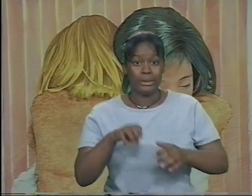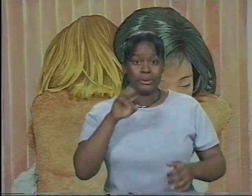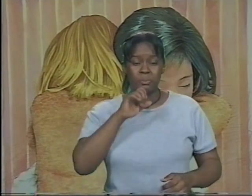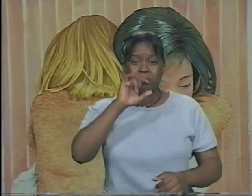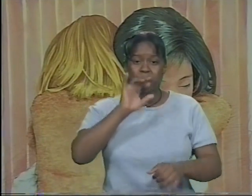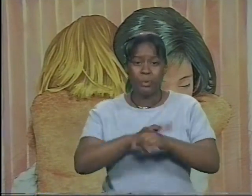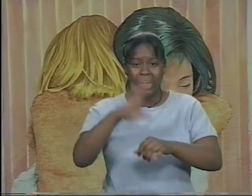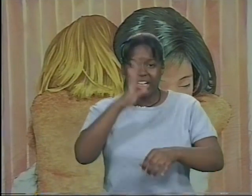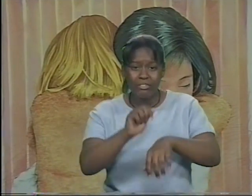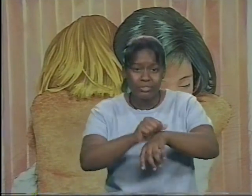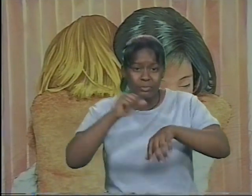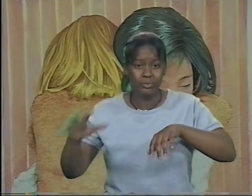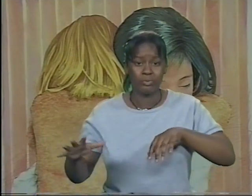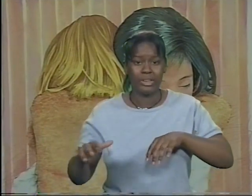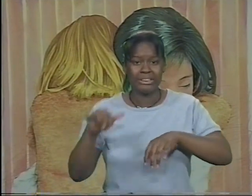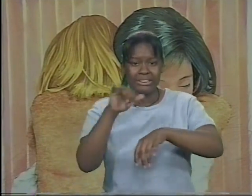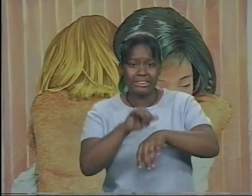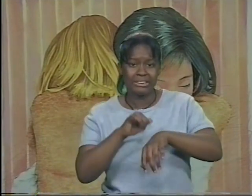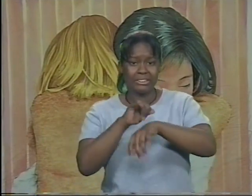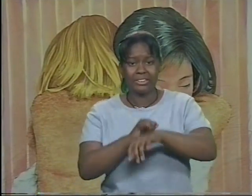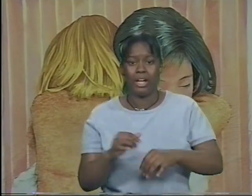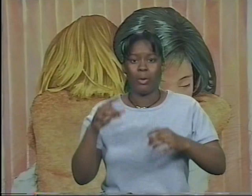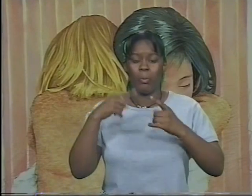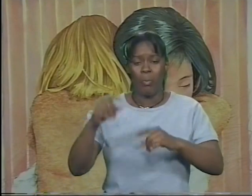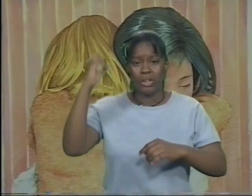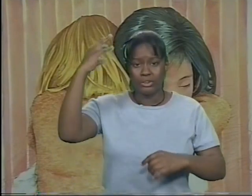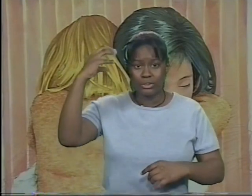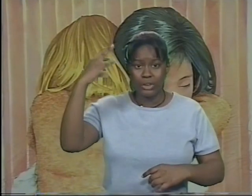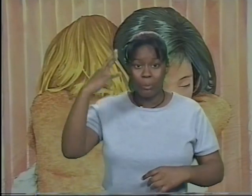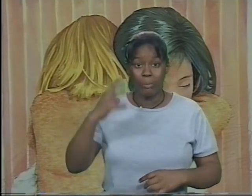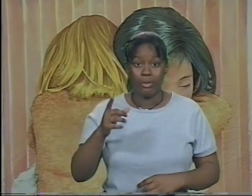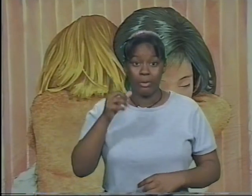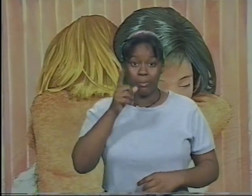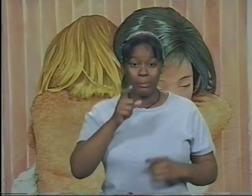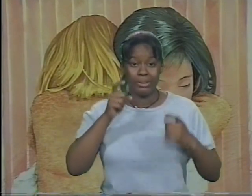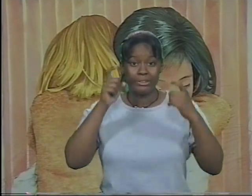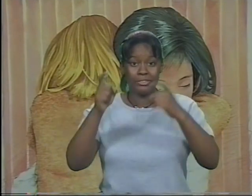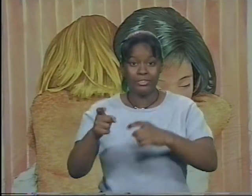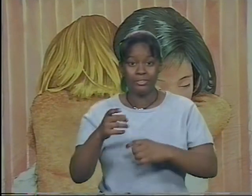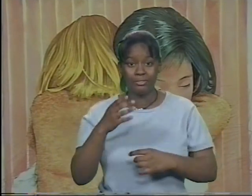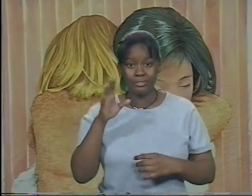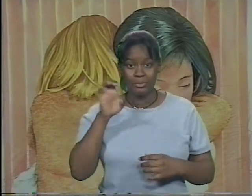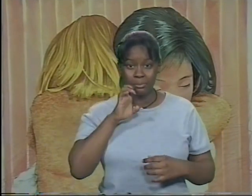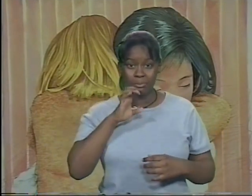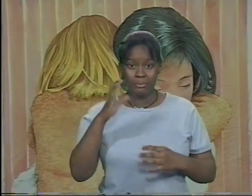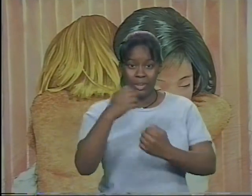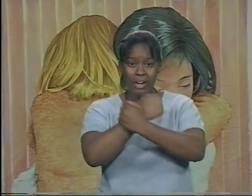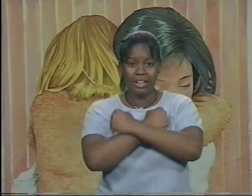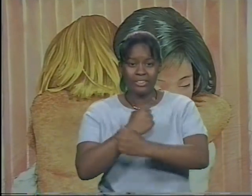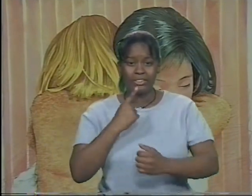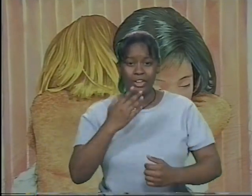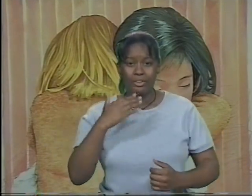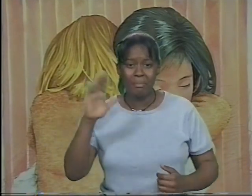and Emi loved it the minute she saw it. "I'll never, ever take it off," Emi promised. "Not even when I take a shower.